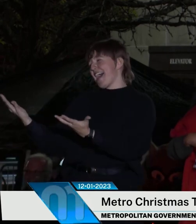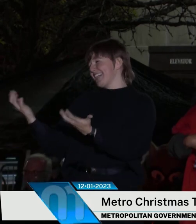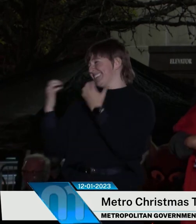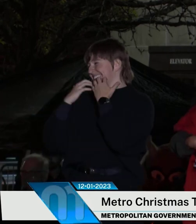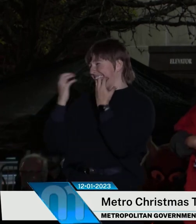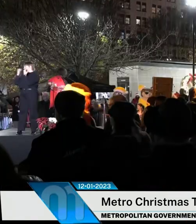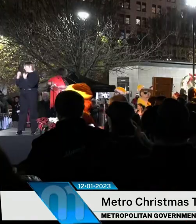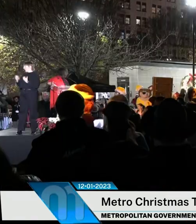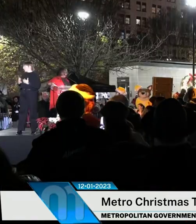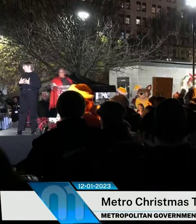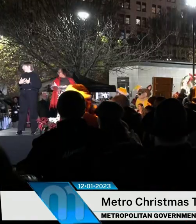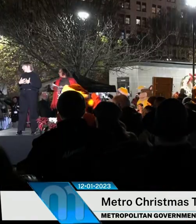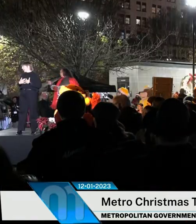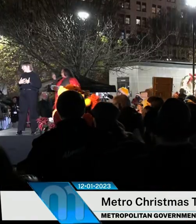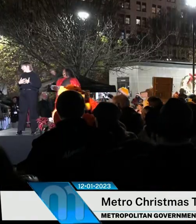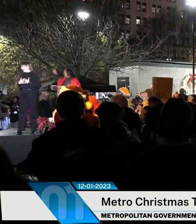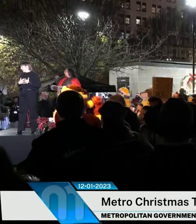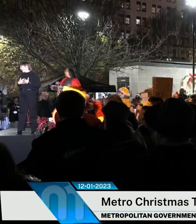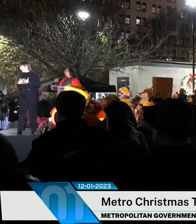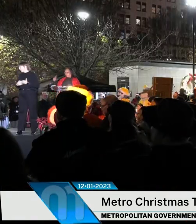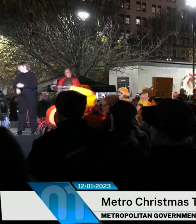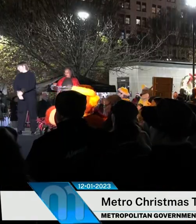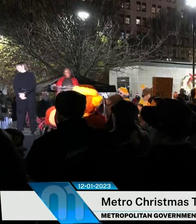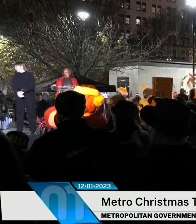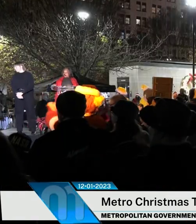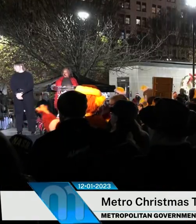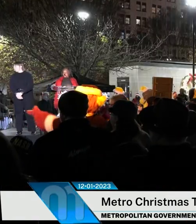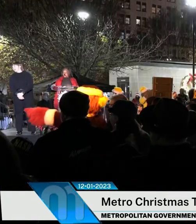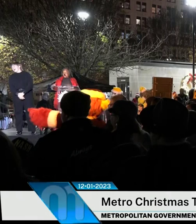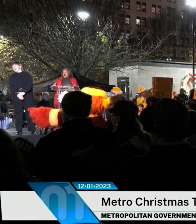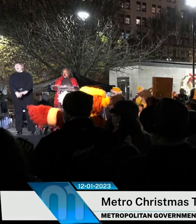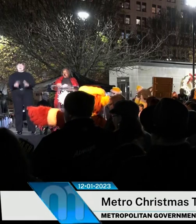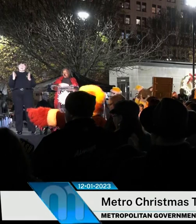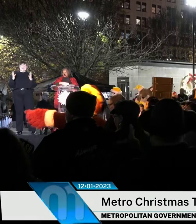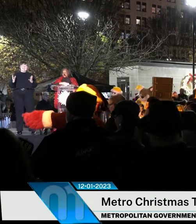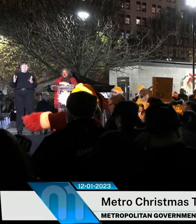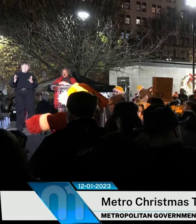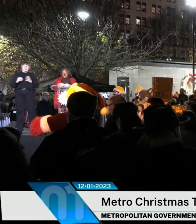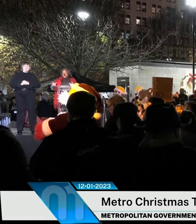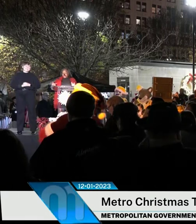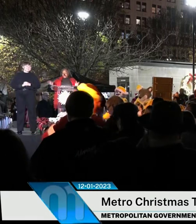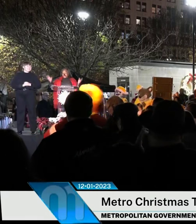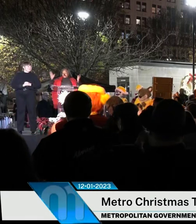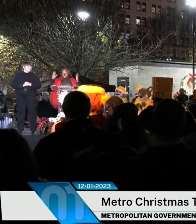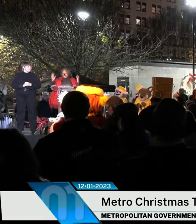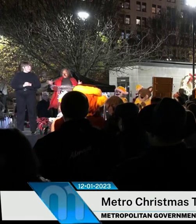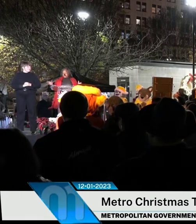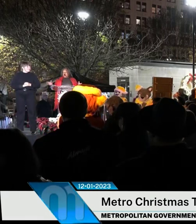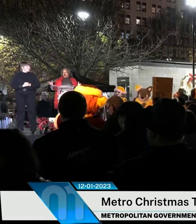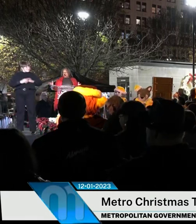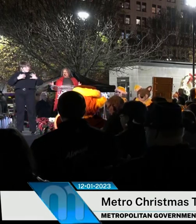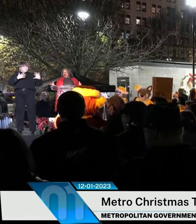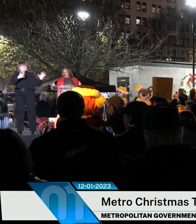WHERE'S SANTA CLAUS? WHERE'S